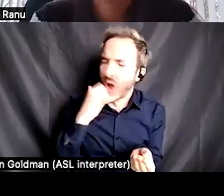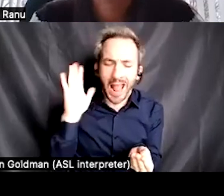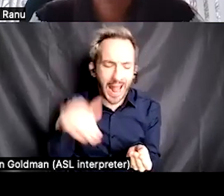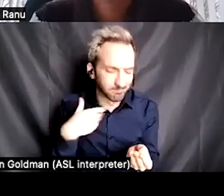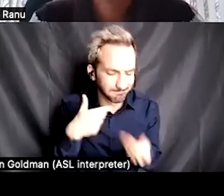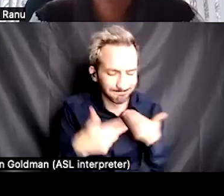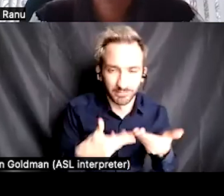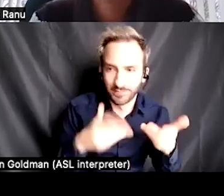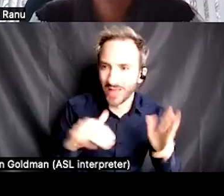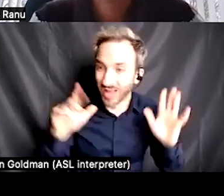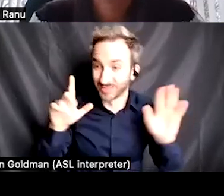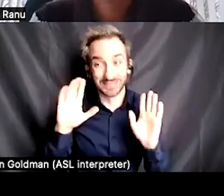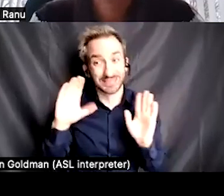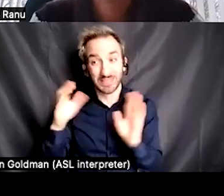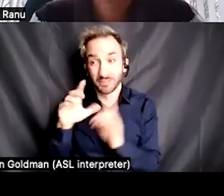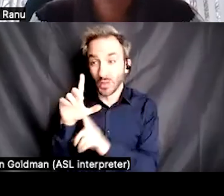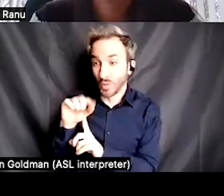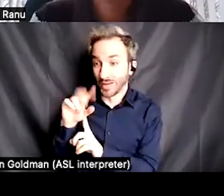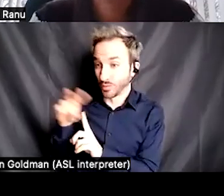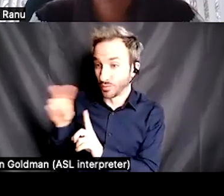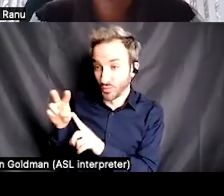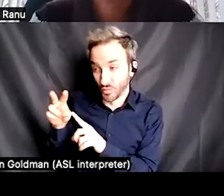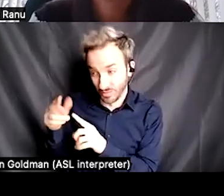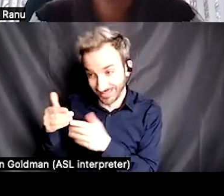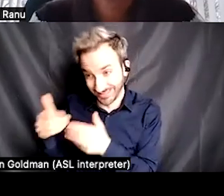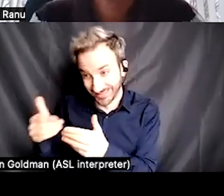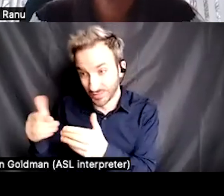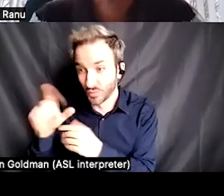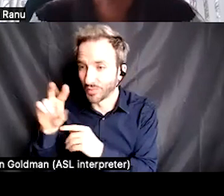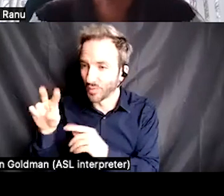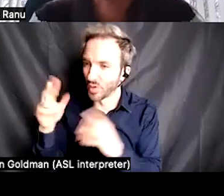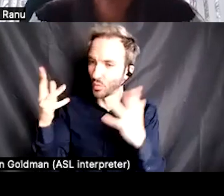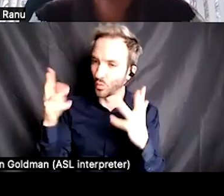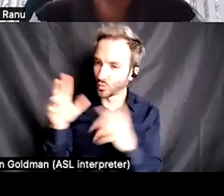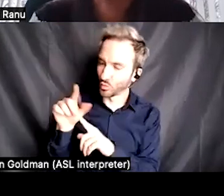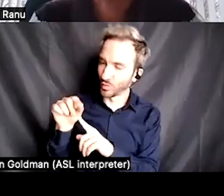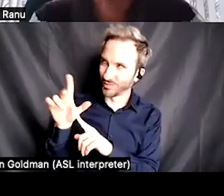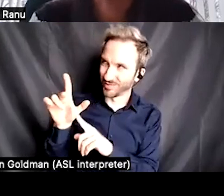do is be comfortable and a little bit messy. Pavan: That's quite true. Being imperfect